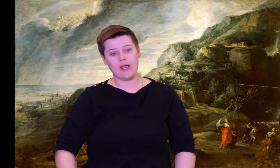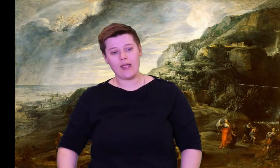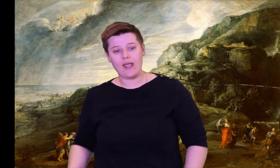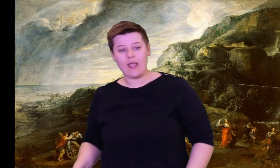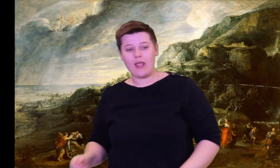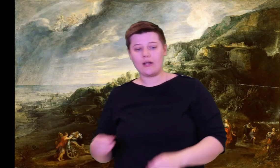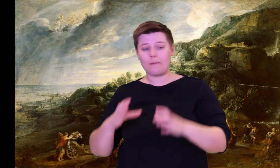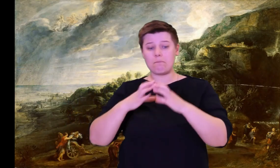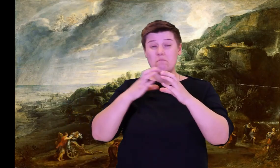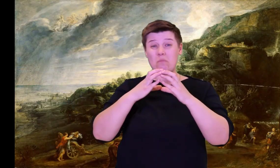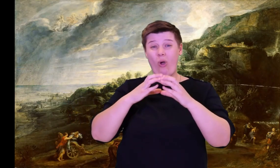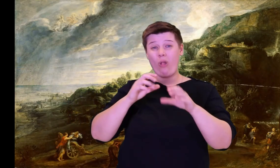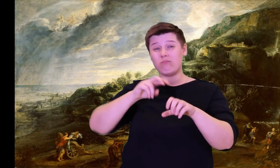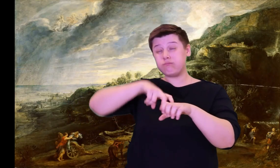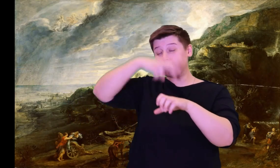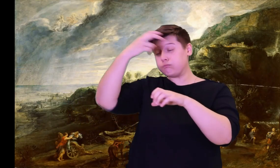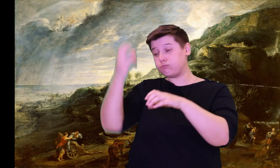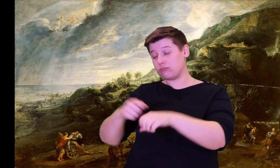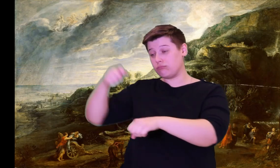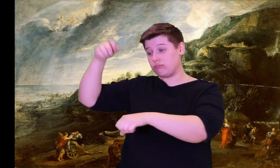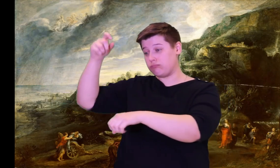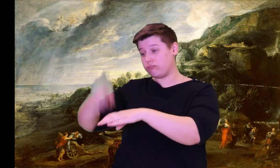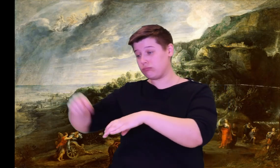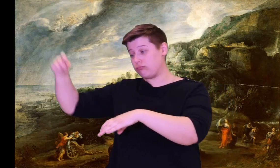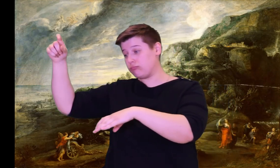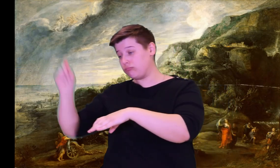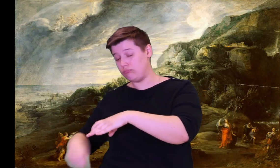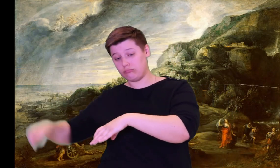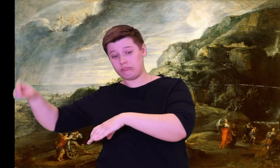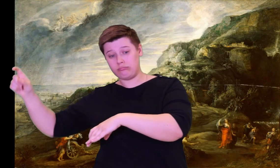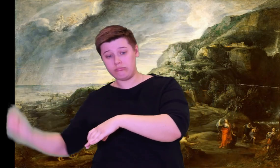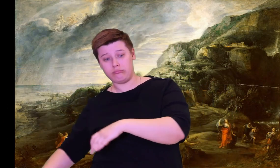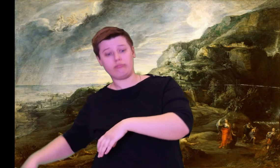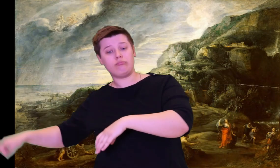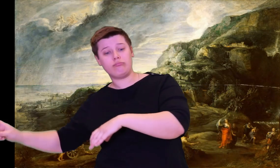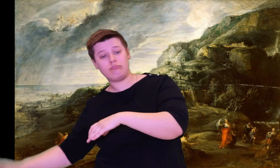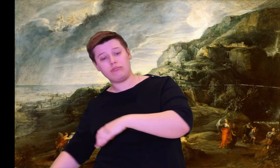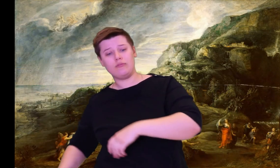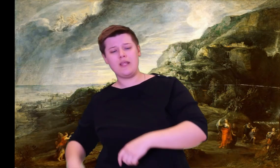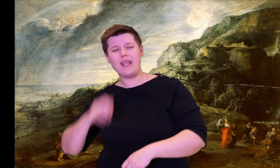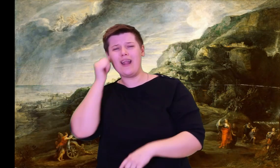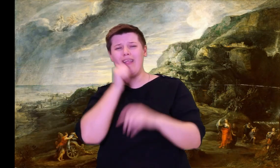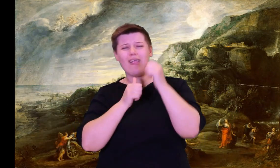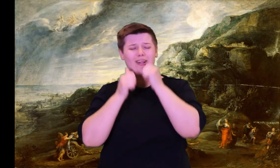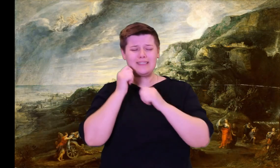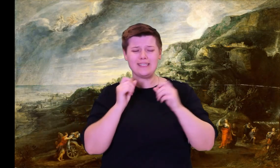“What is this country I have come to now? Are all the people wild and violent,